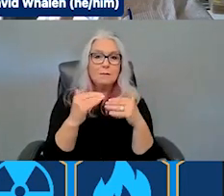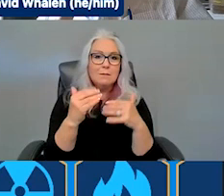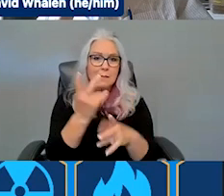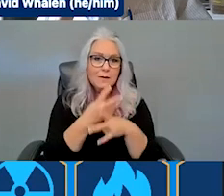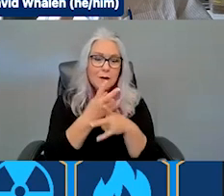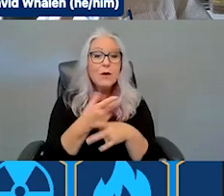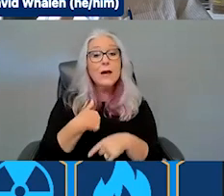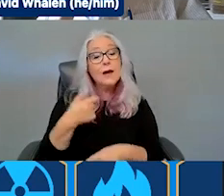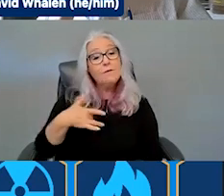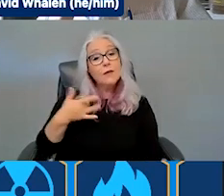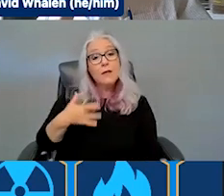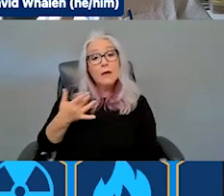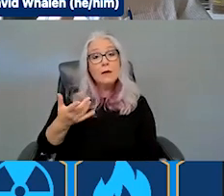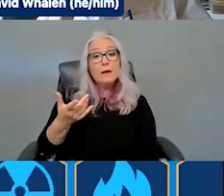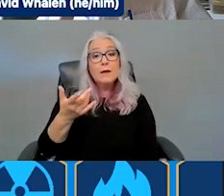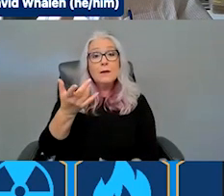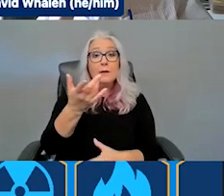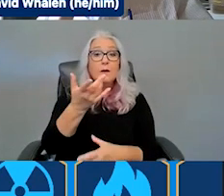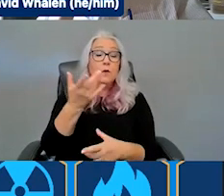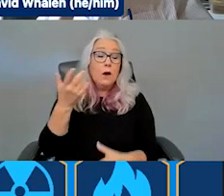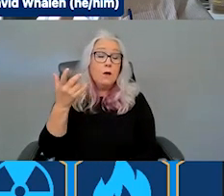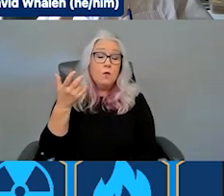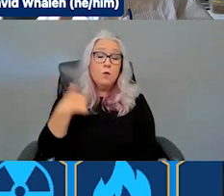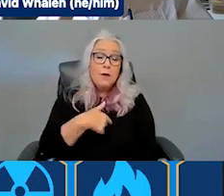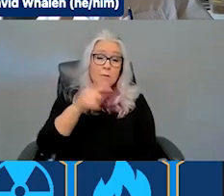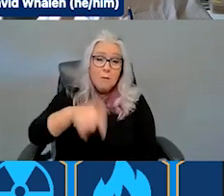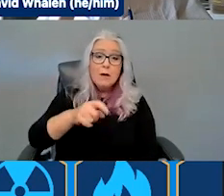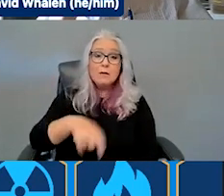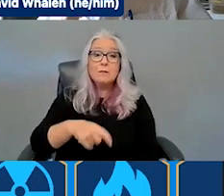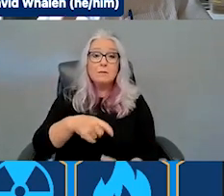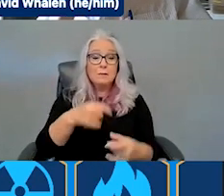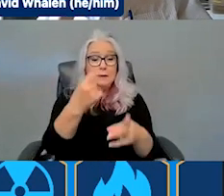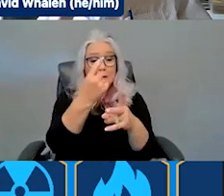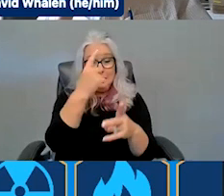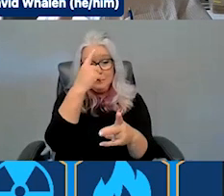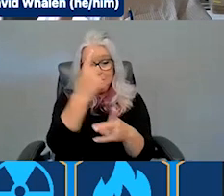of that notion immediately. All right and so I want to